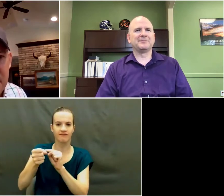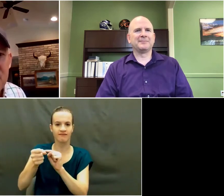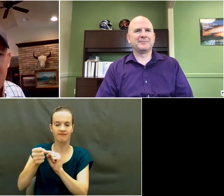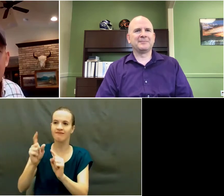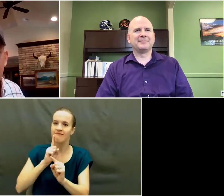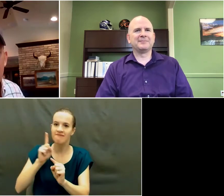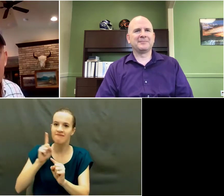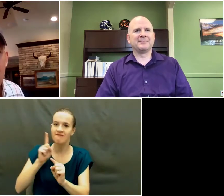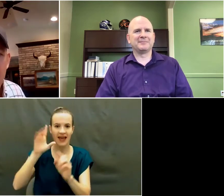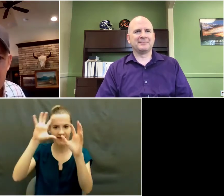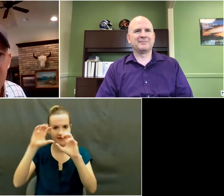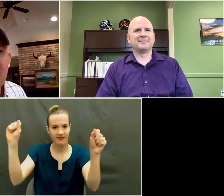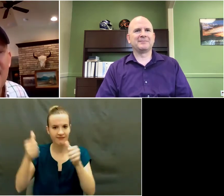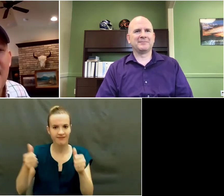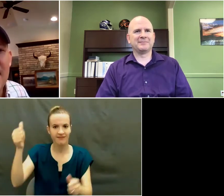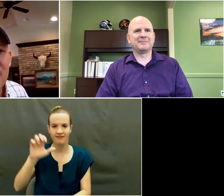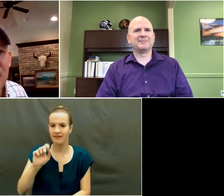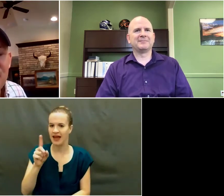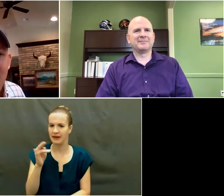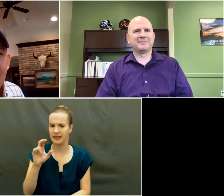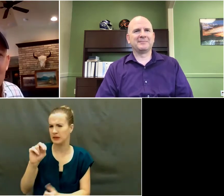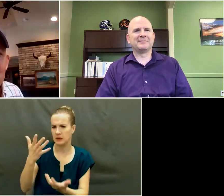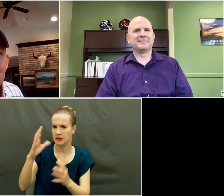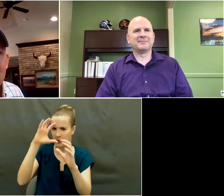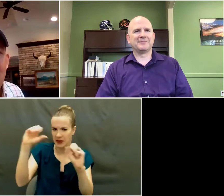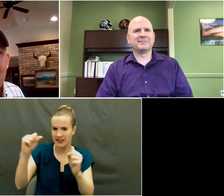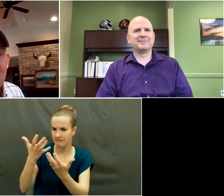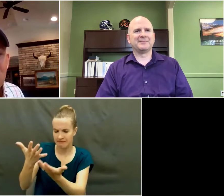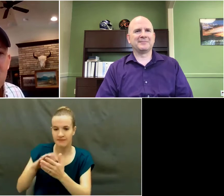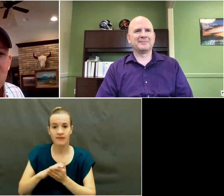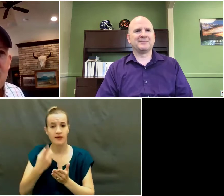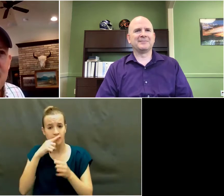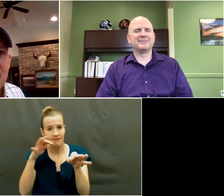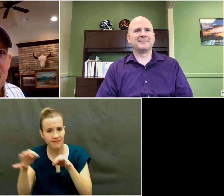administrator, I believe or president. And so can you talk a little bit about that, especially since